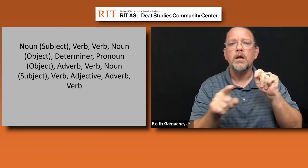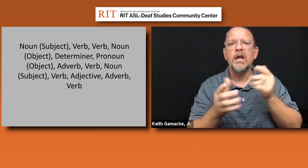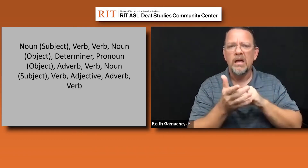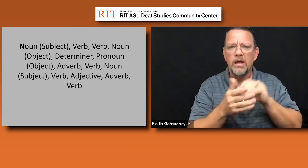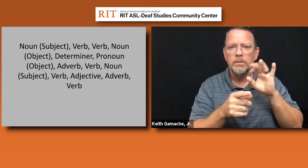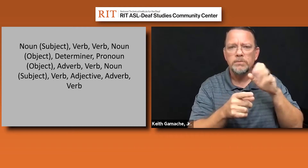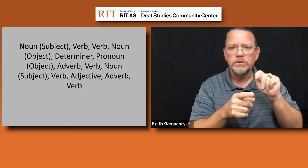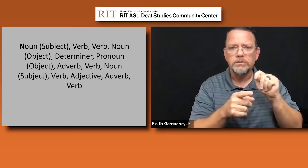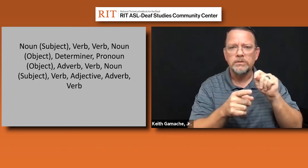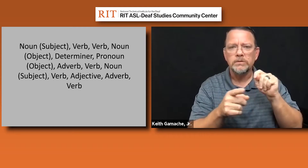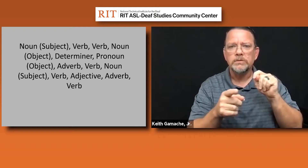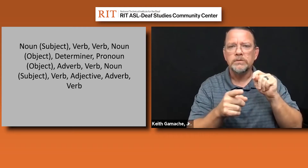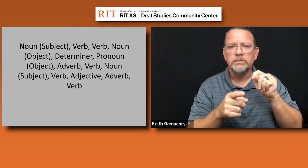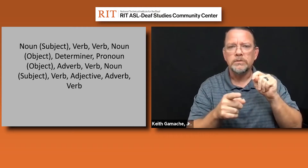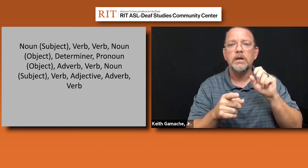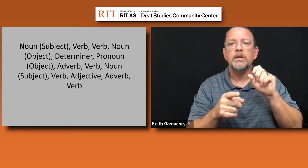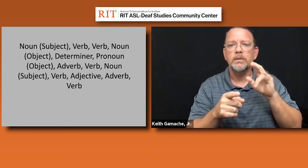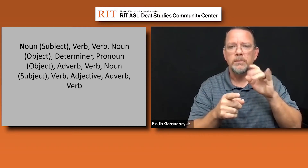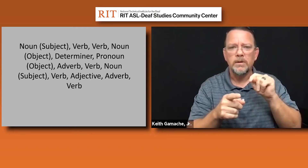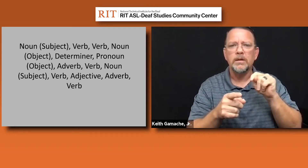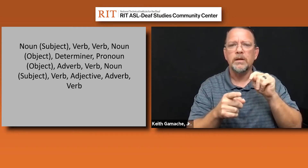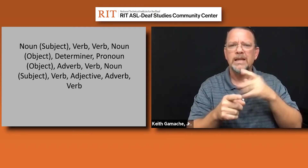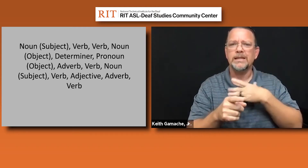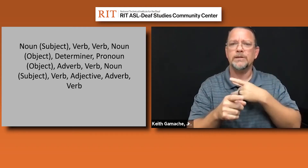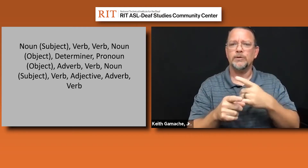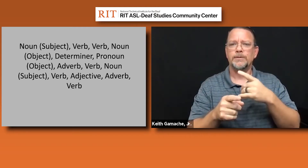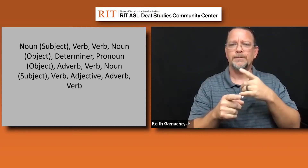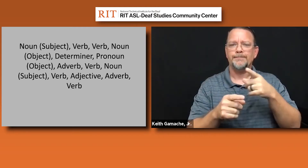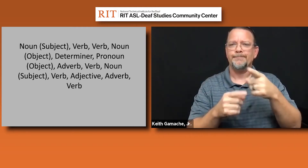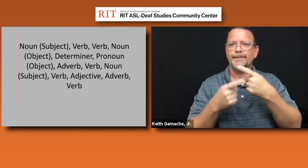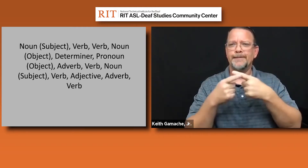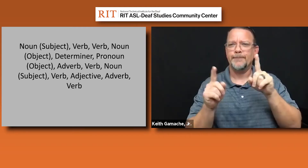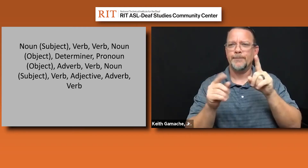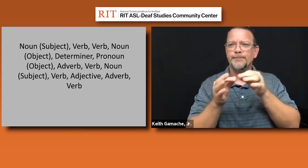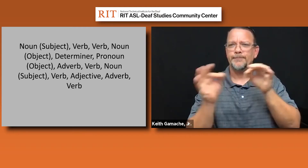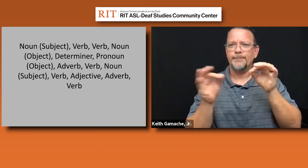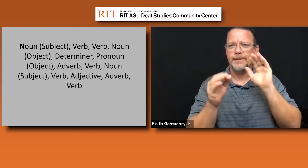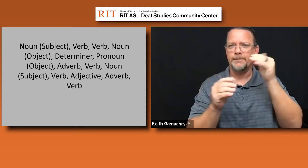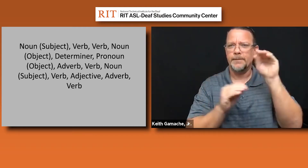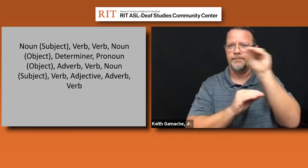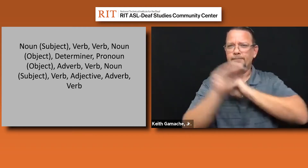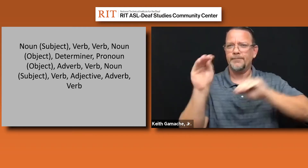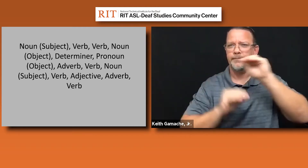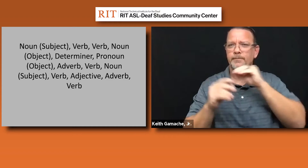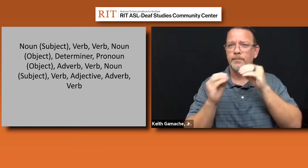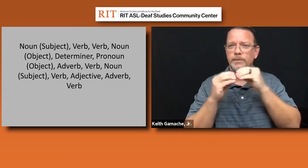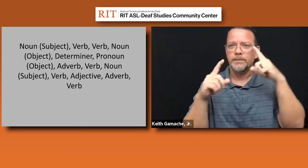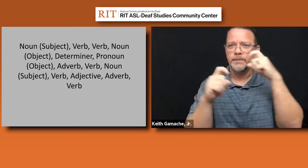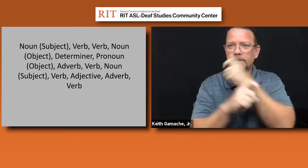which is the object, determiner, and then pronouns. There's a little bit more here